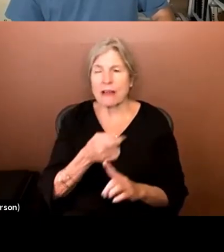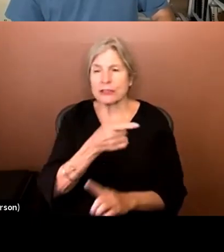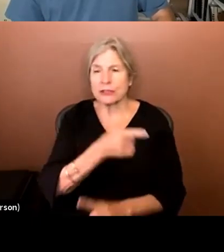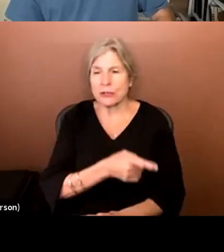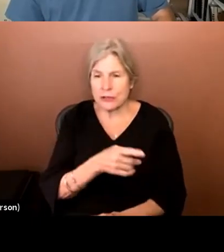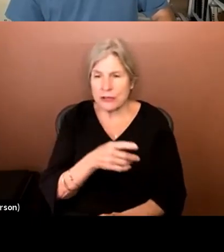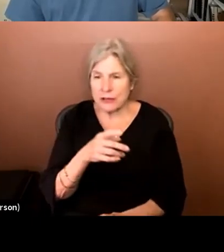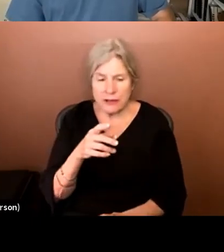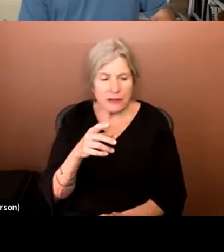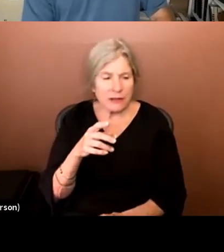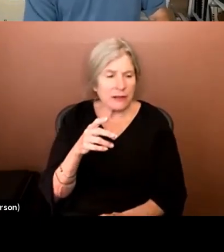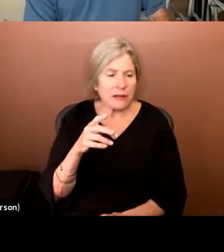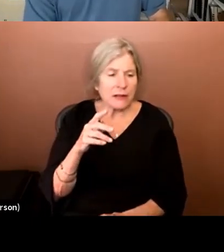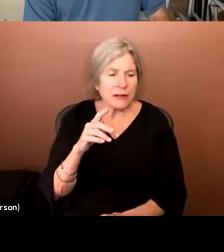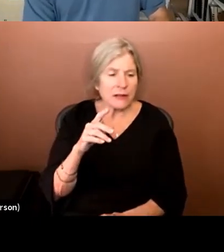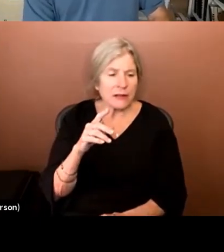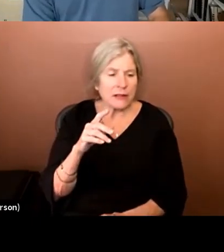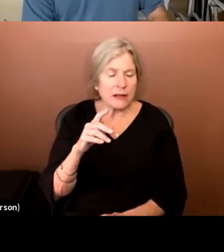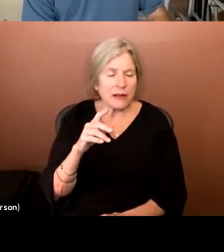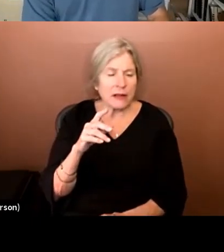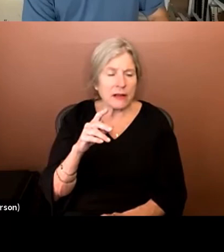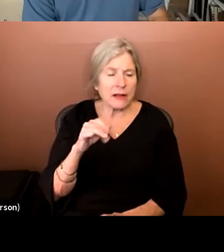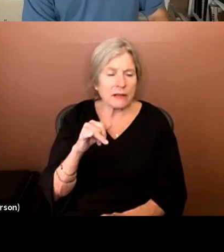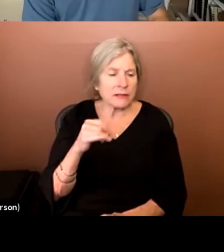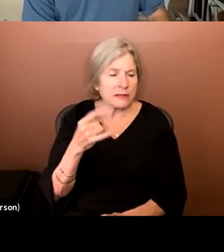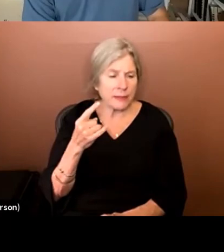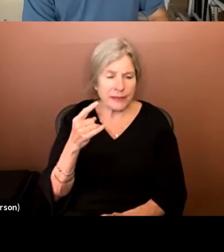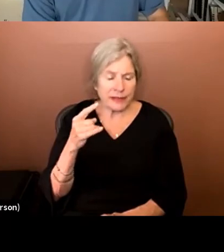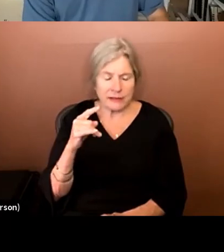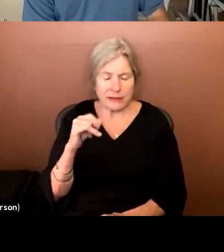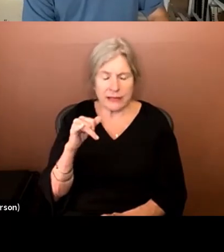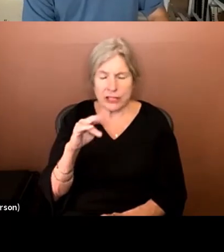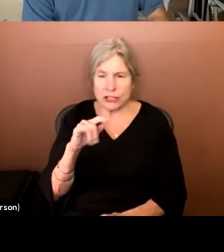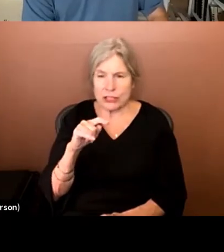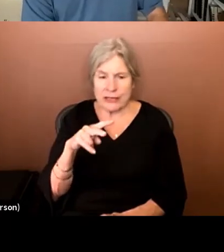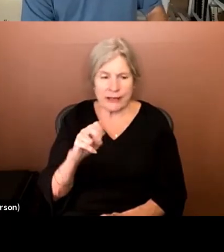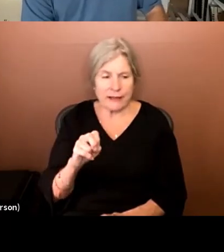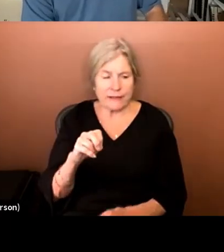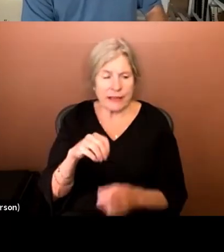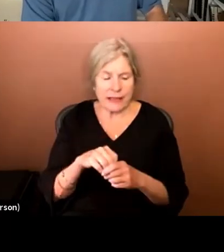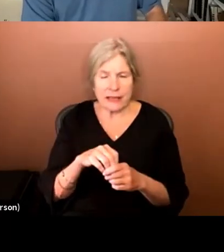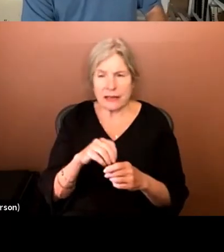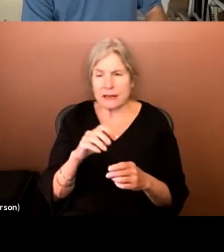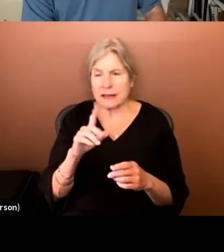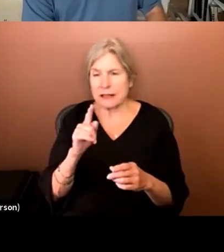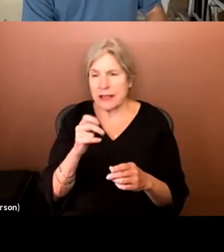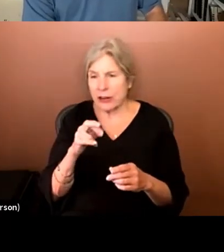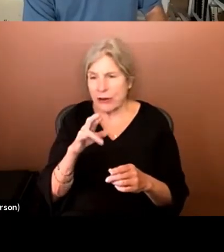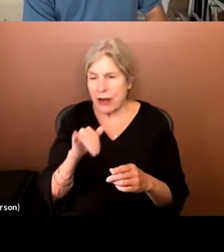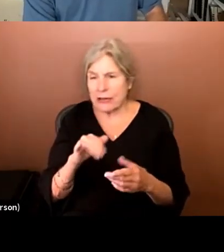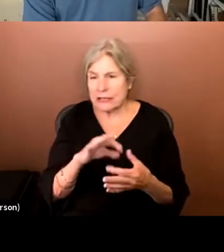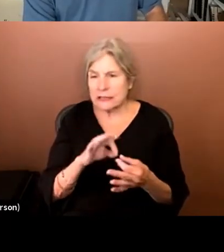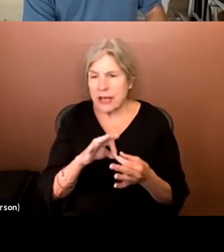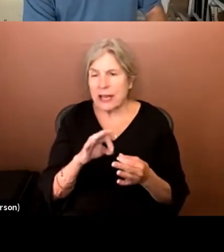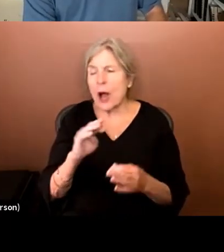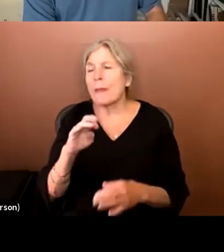initiative which has been used for a long time in literary studies whether that's the mark up of poems in XML or